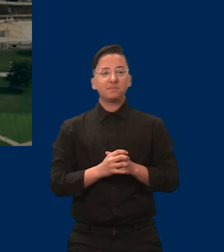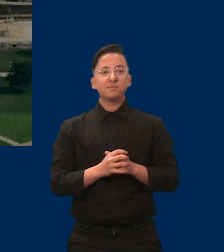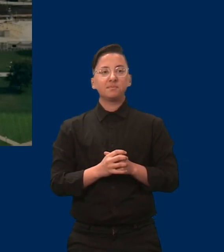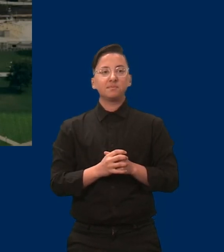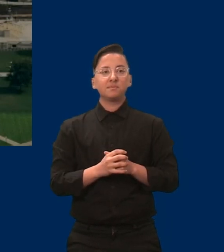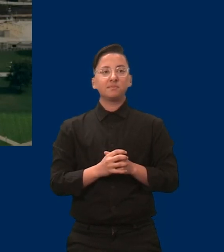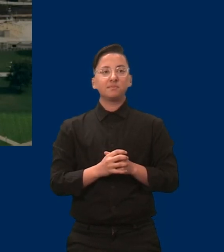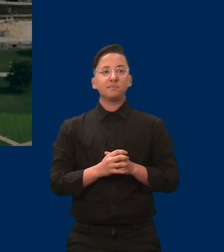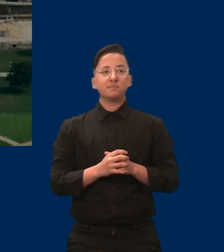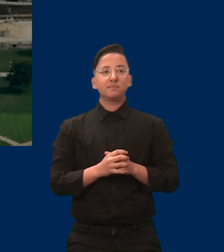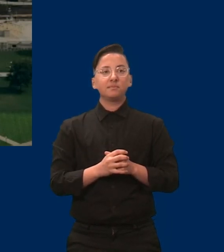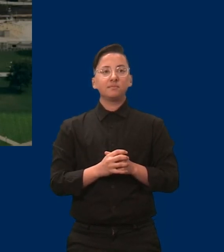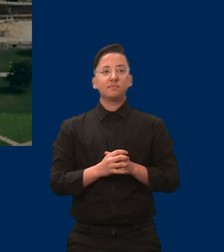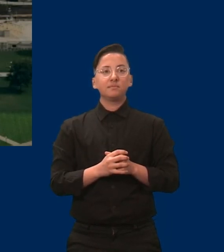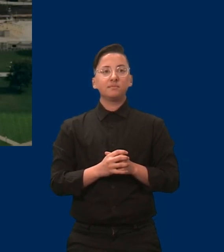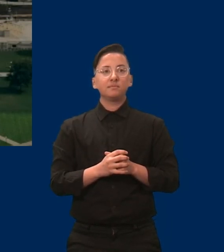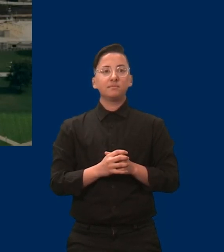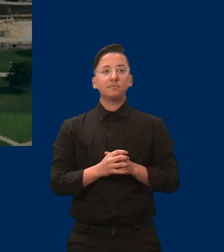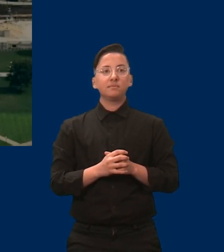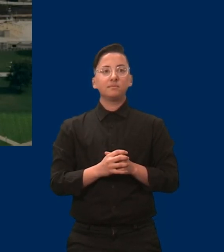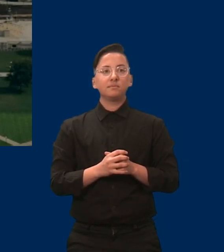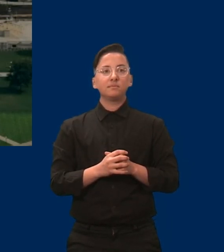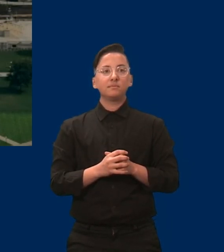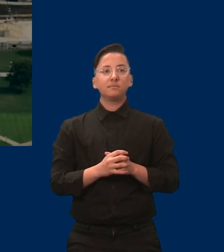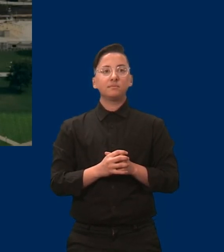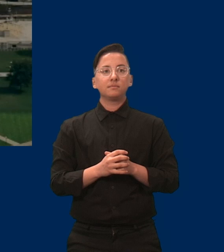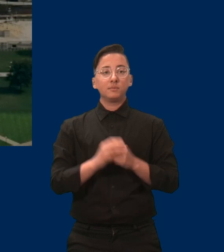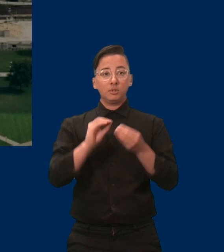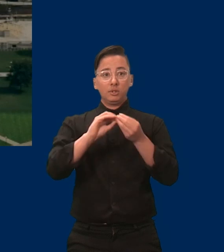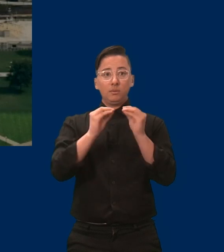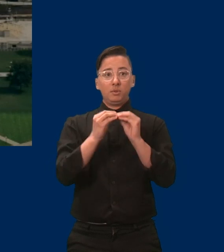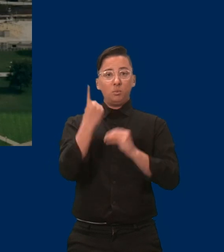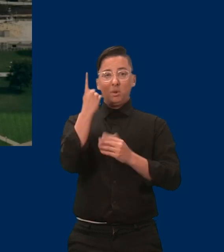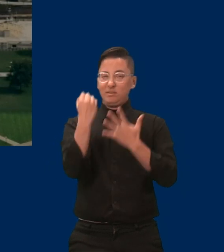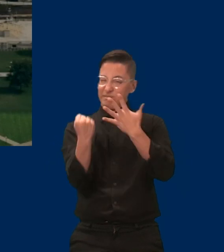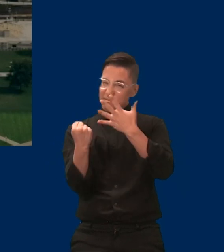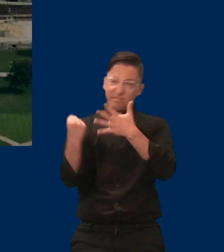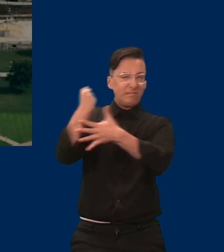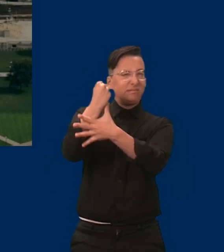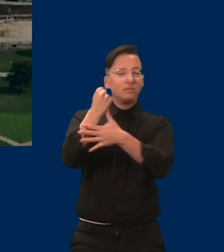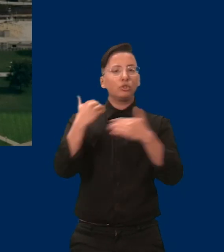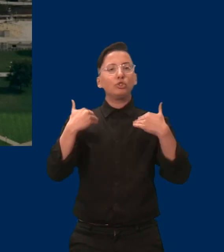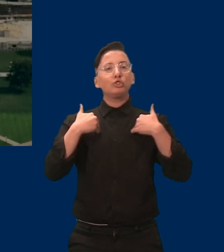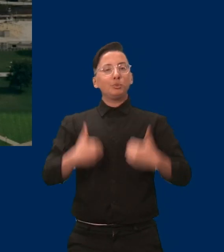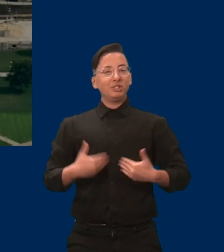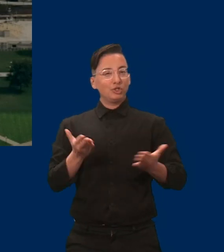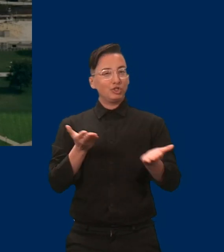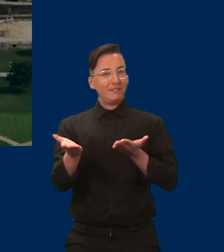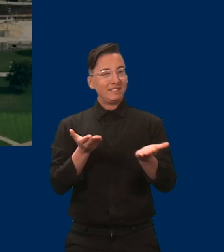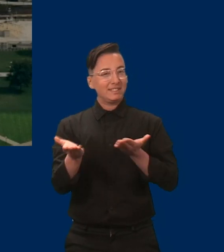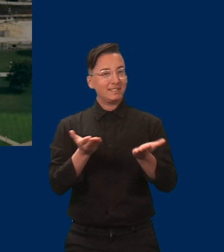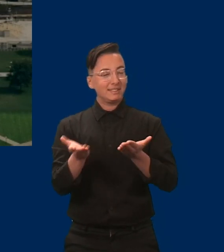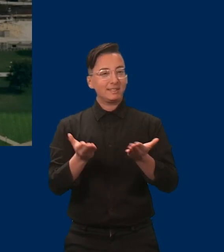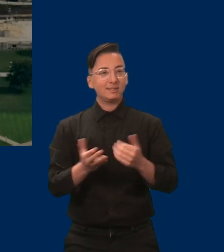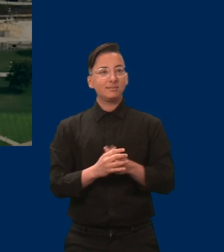the number one thing that should be a priority for next year. And that includes waivers, and supports, and things like that.